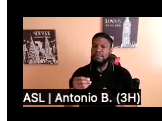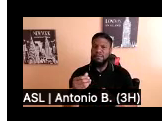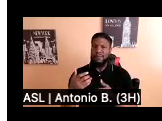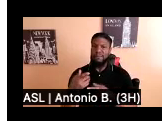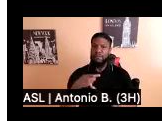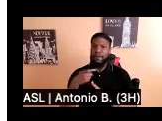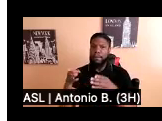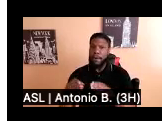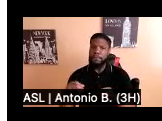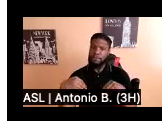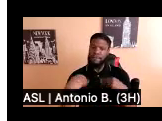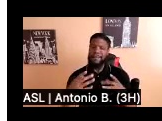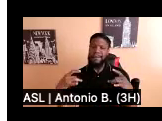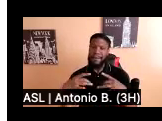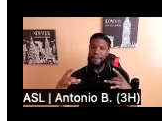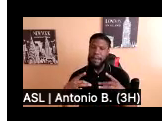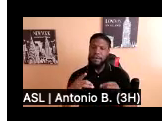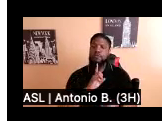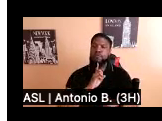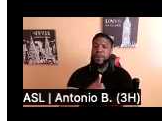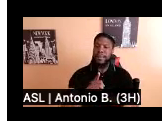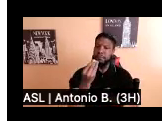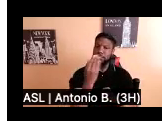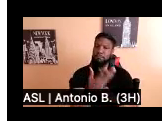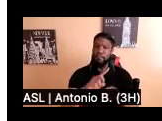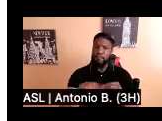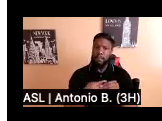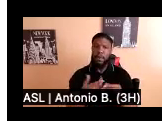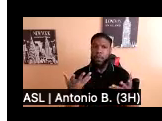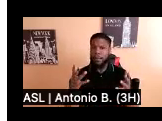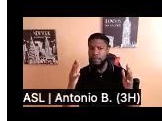what happens in the feedback process, or what they could expect the responder to say or do.